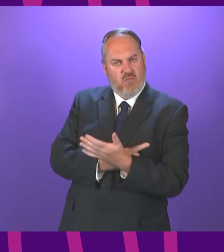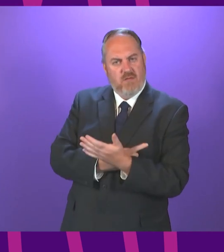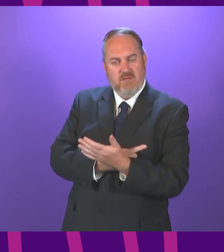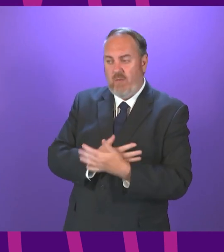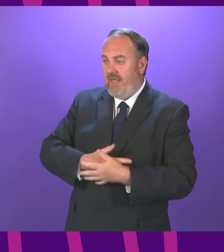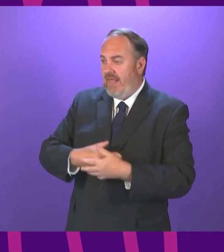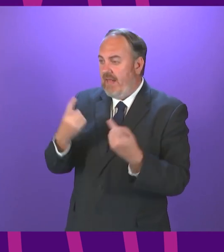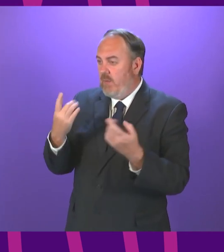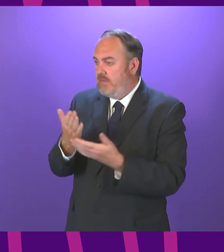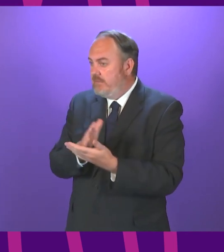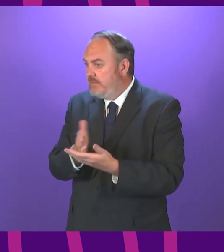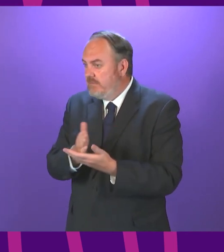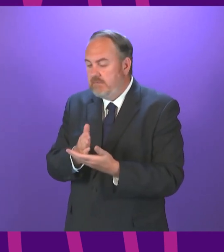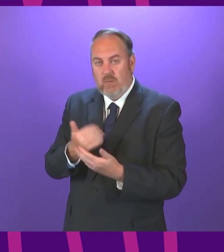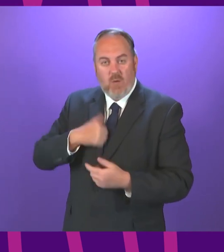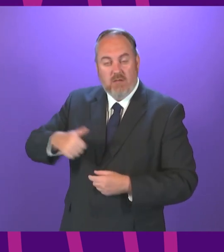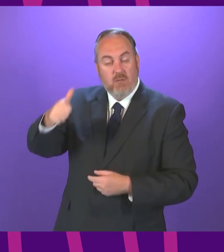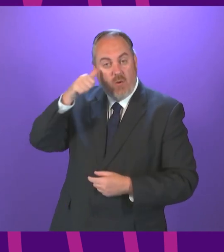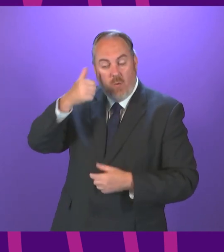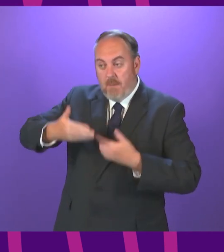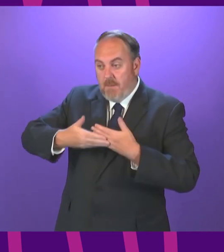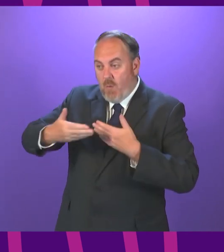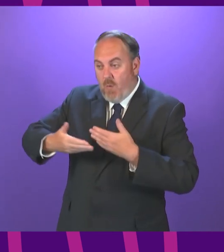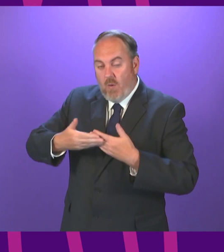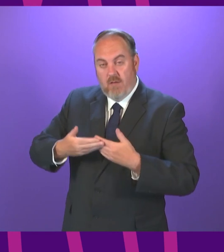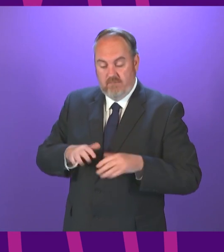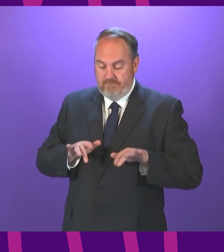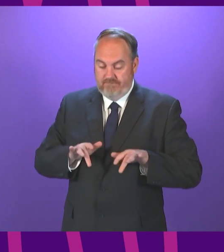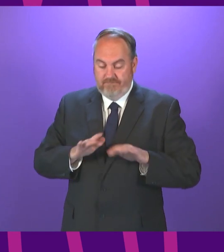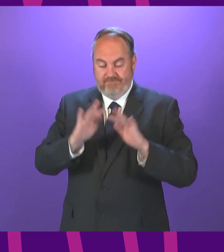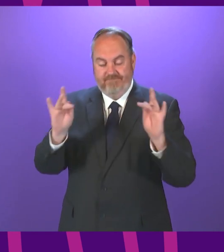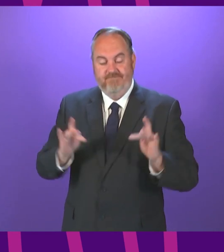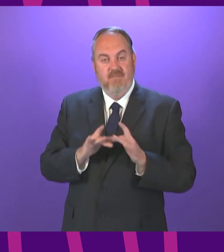who wants to check the detail of the rules can do that on the Scottish Government website.